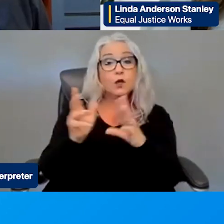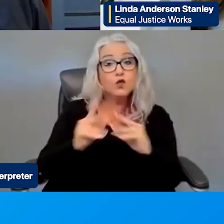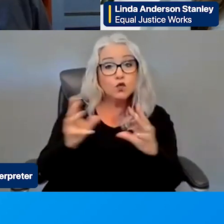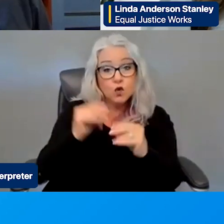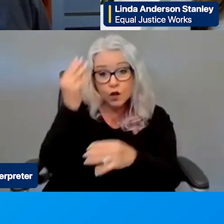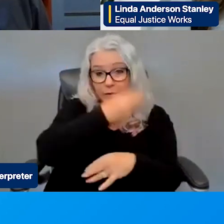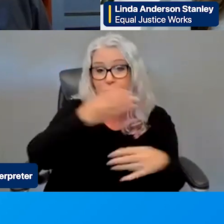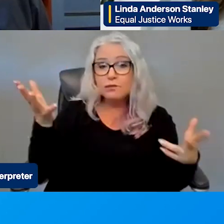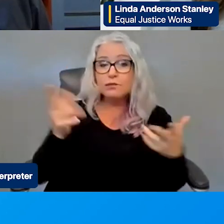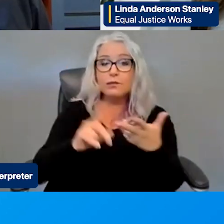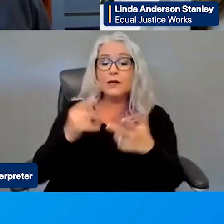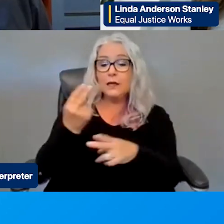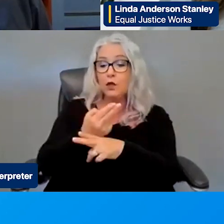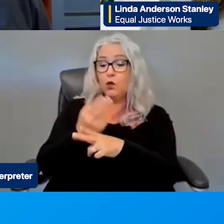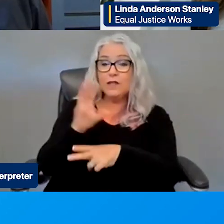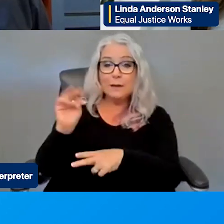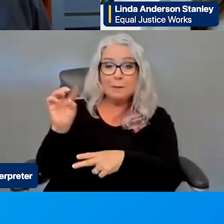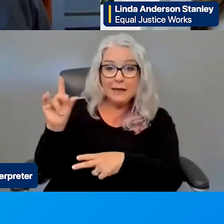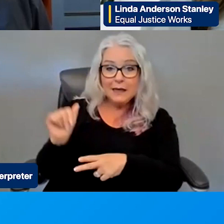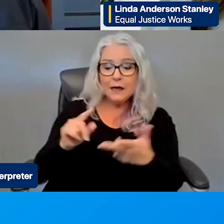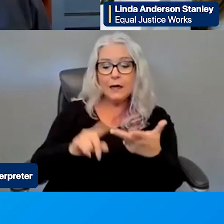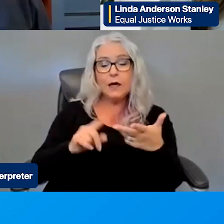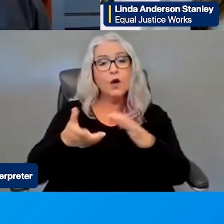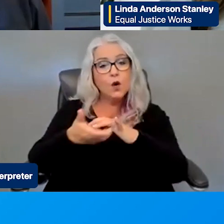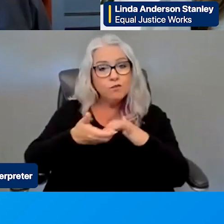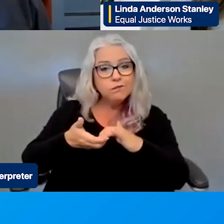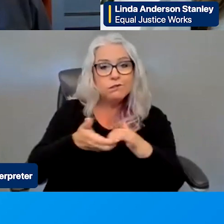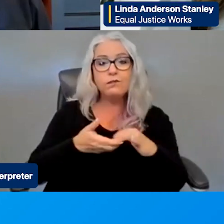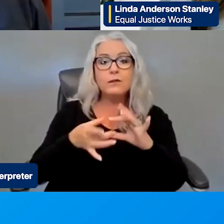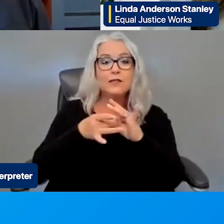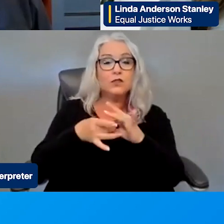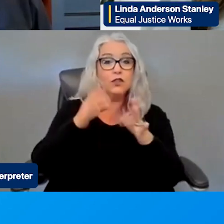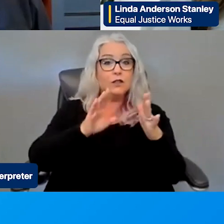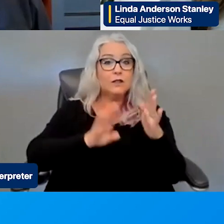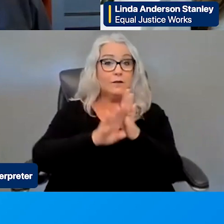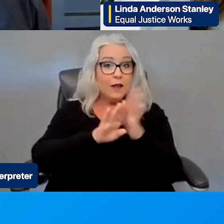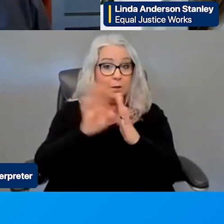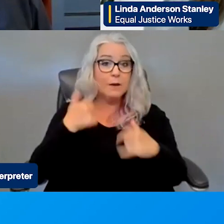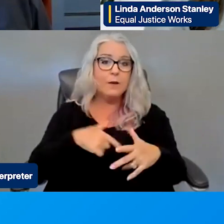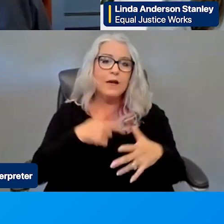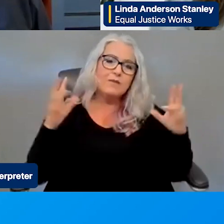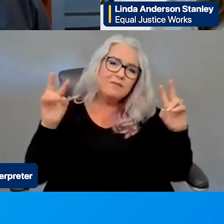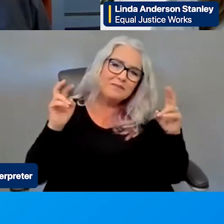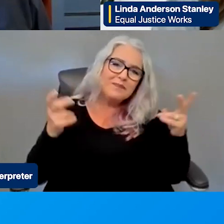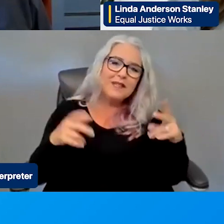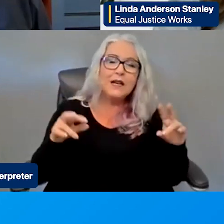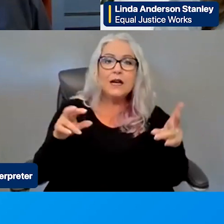the media, with coalition building. So talk about watchdogging and